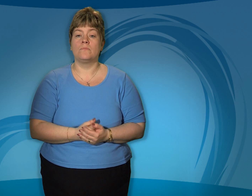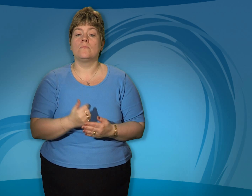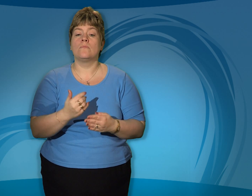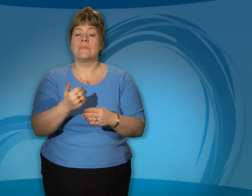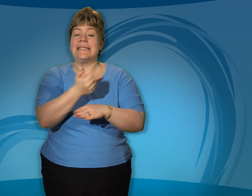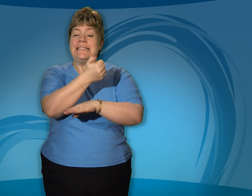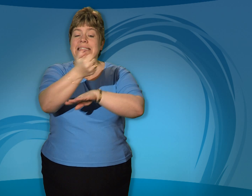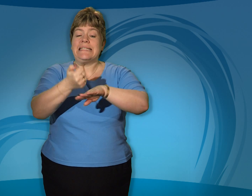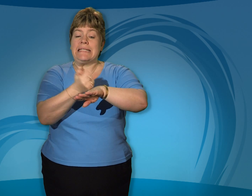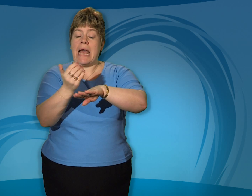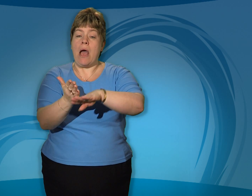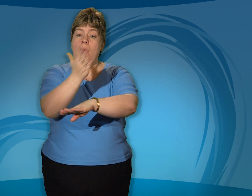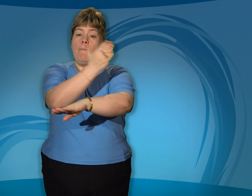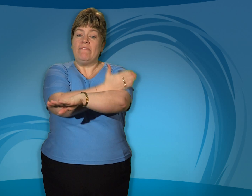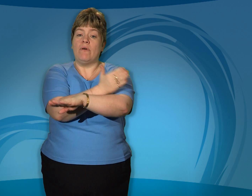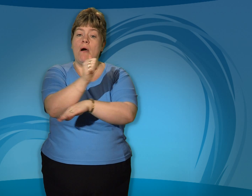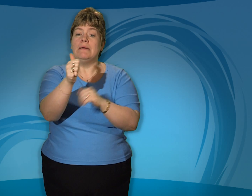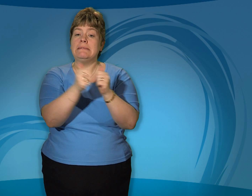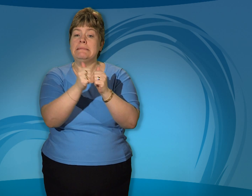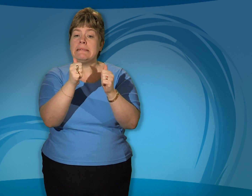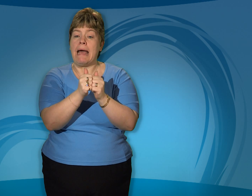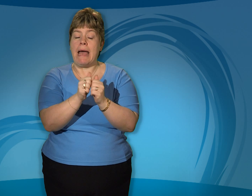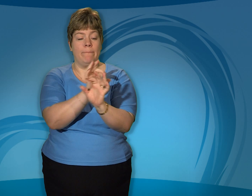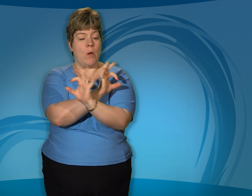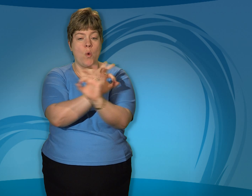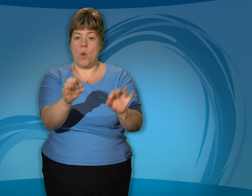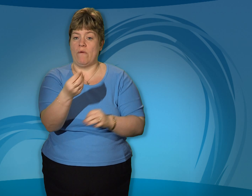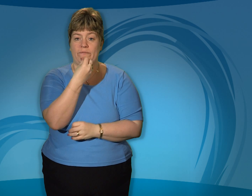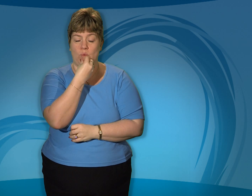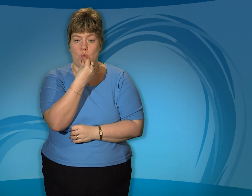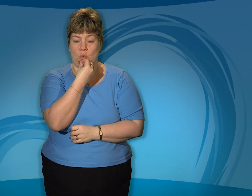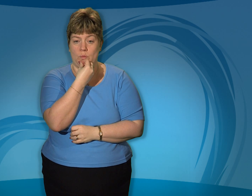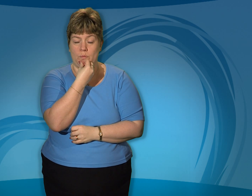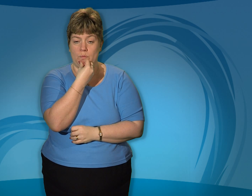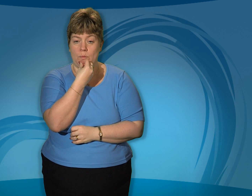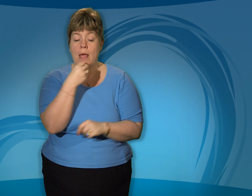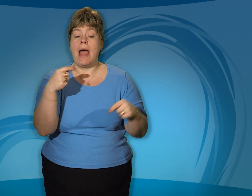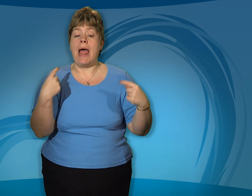Please have nothing to eat for 6 hours before your appointment time.